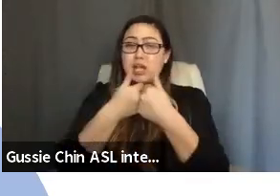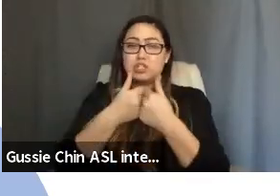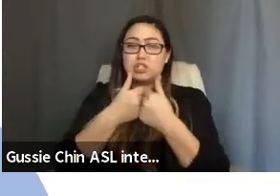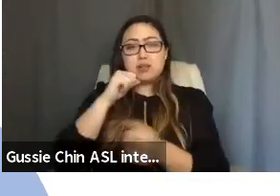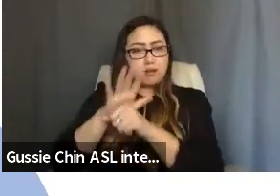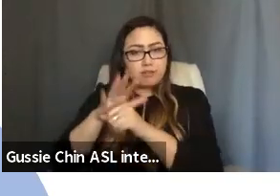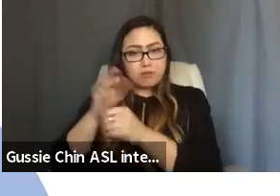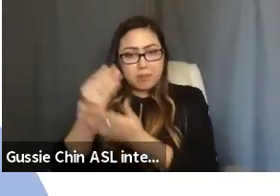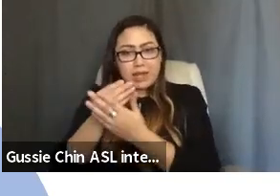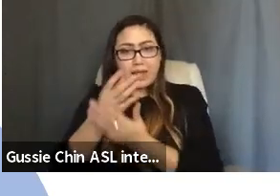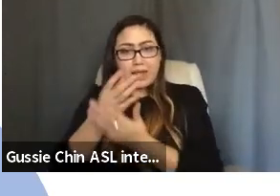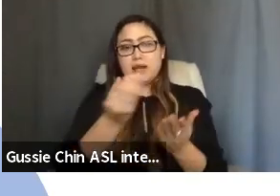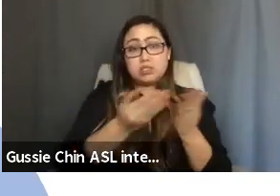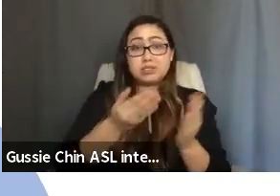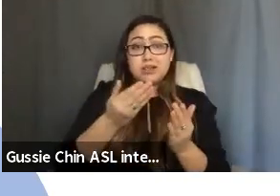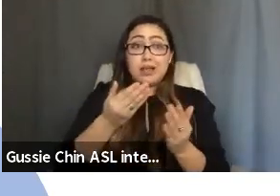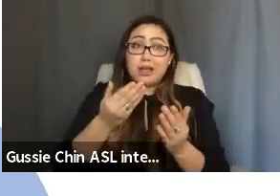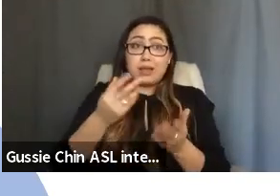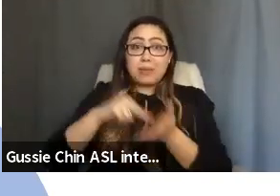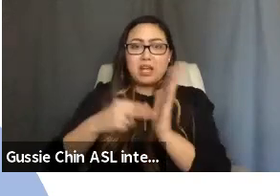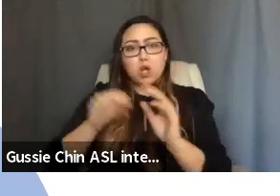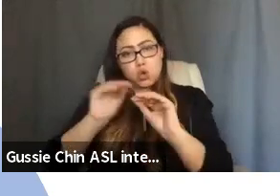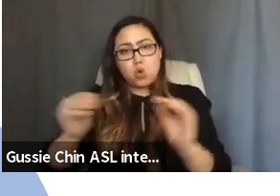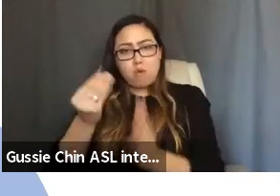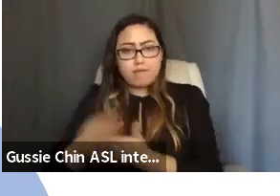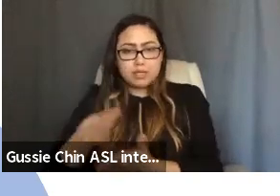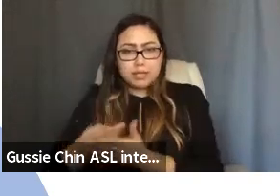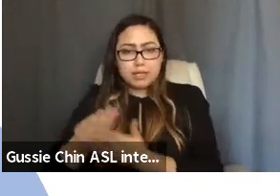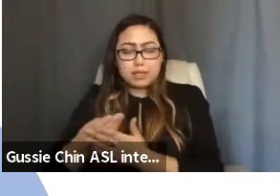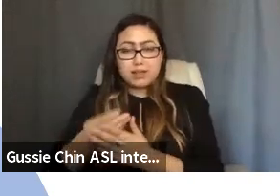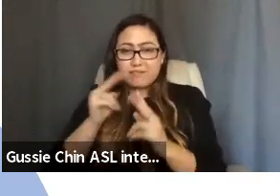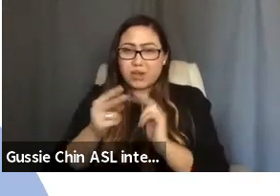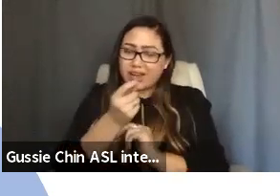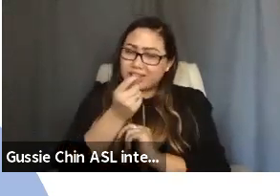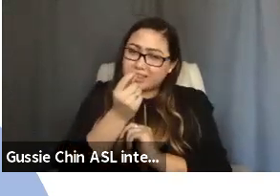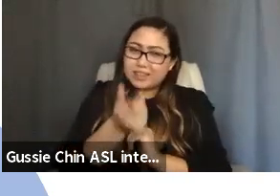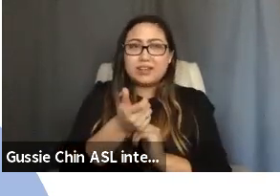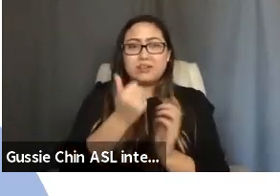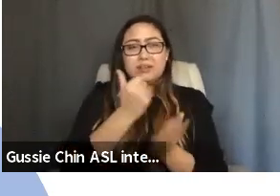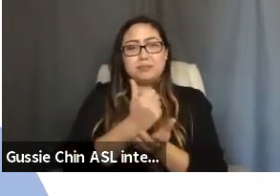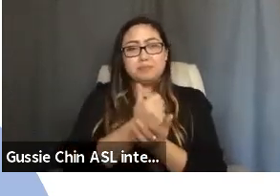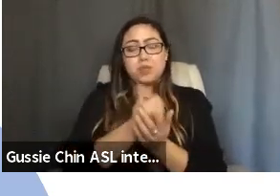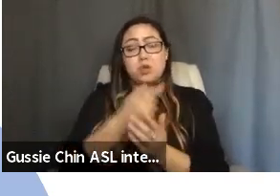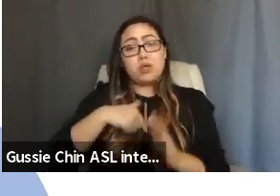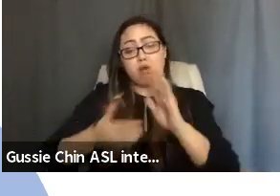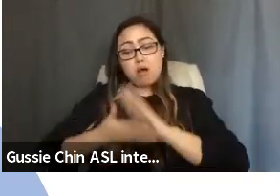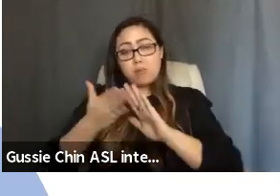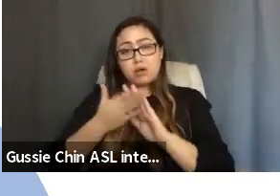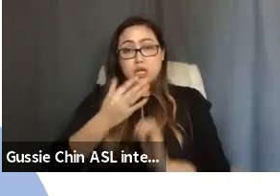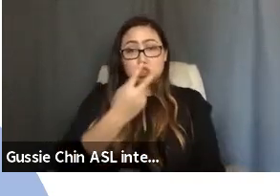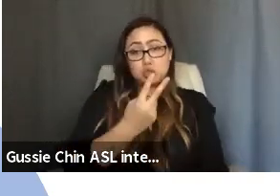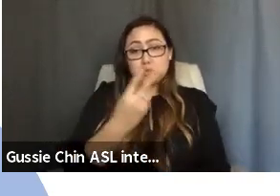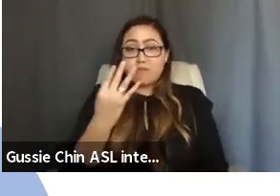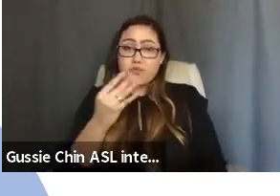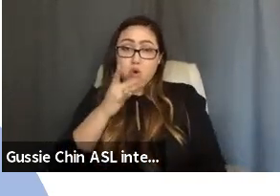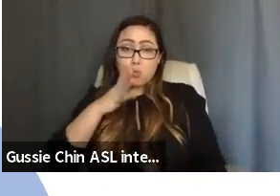as in no funding, and very little personnel. We operated as a 2 4 woman team for the entire